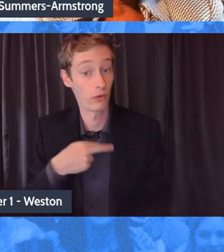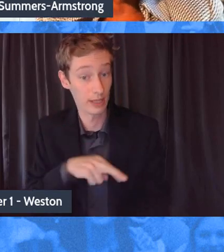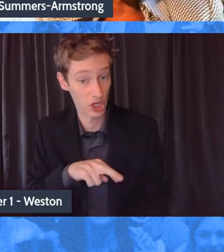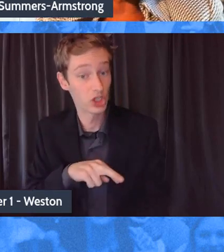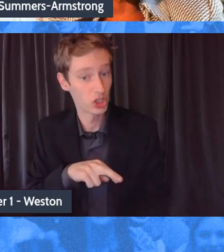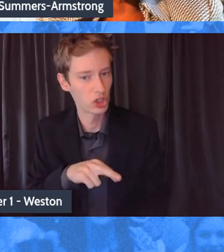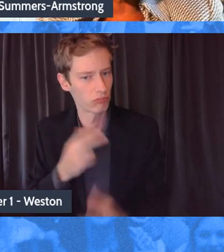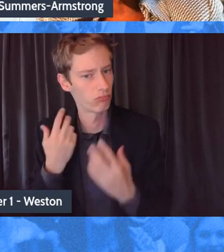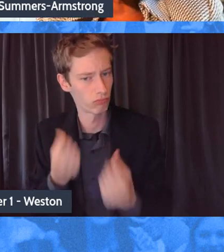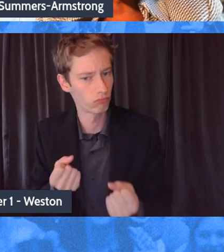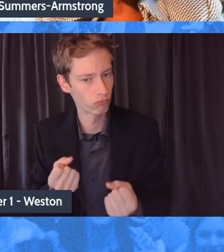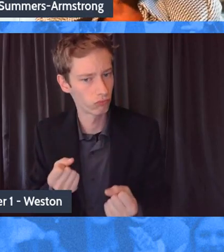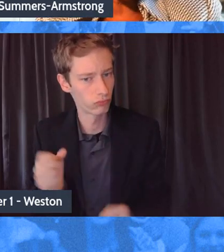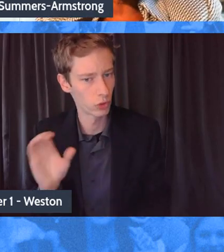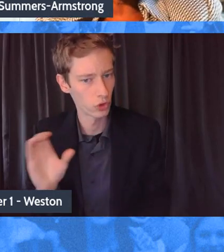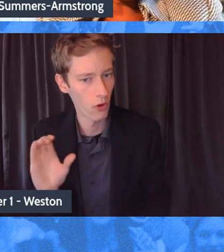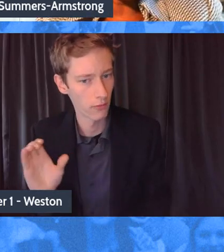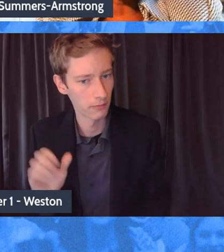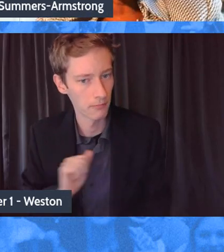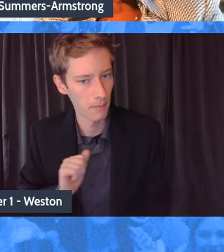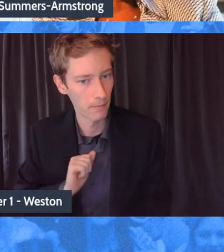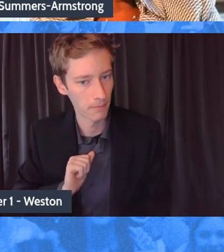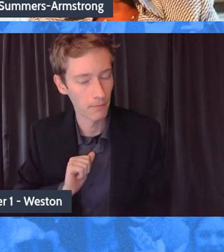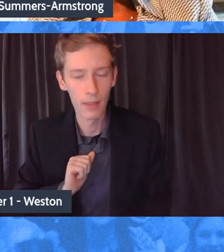but also recognizing that my voice,